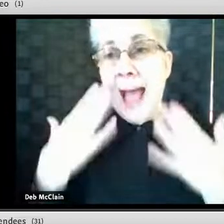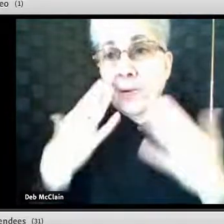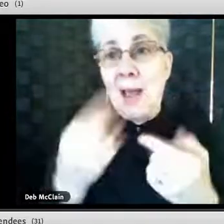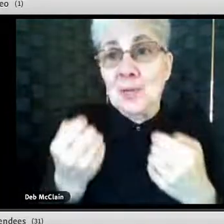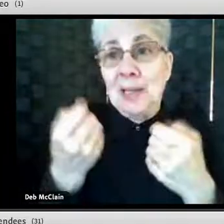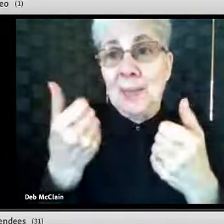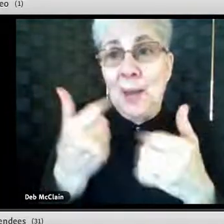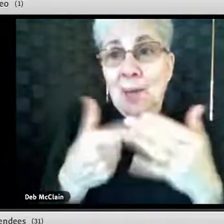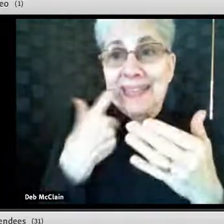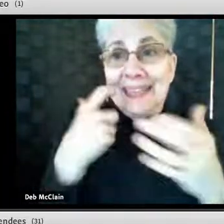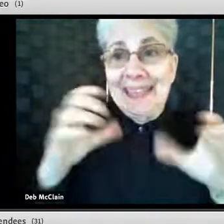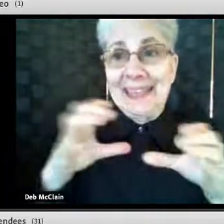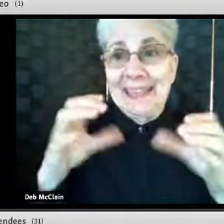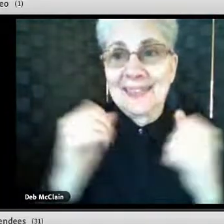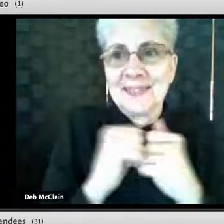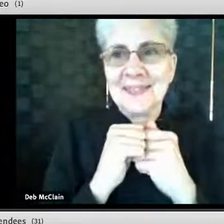I don't know how to erase what I just did.